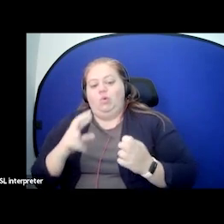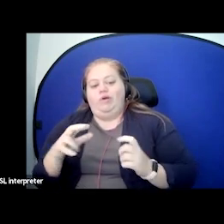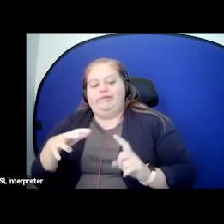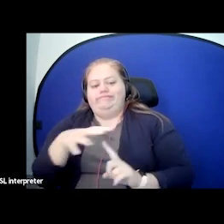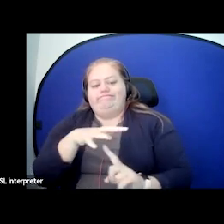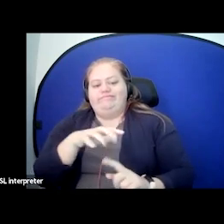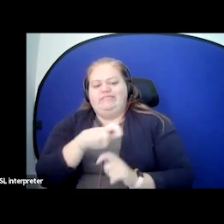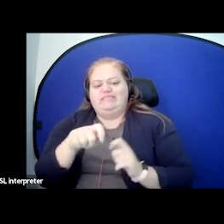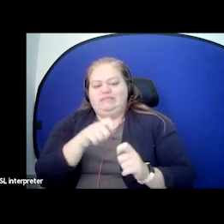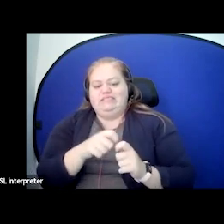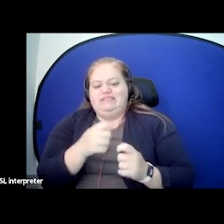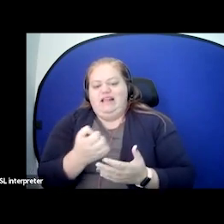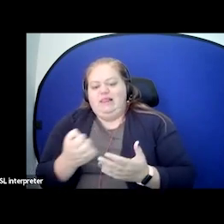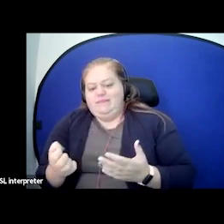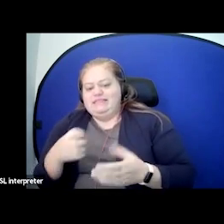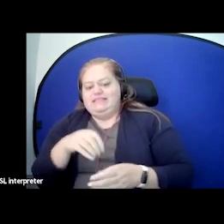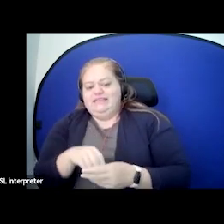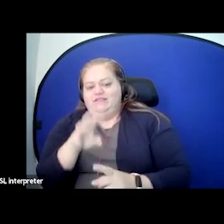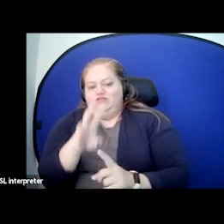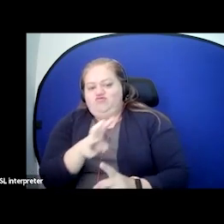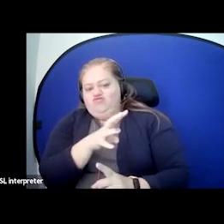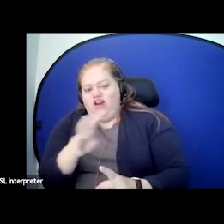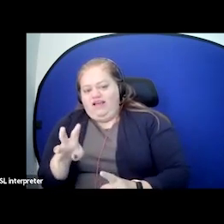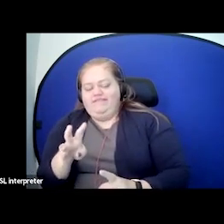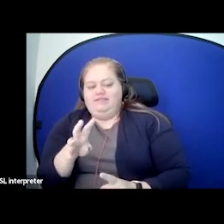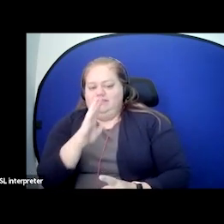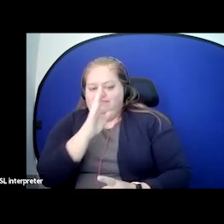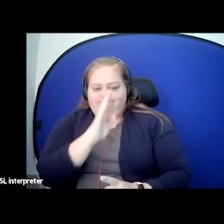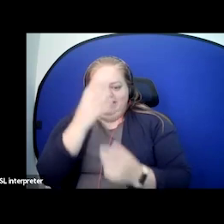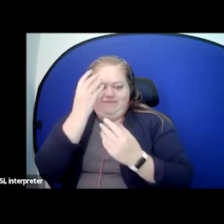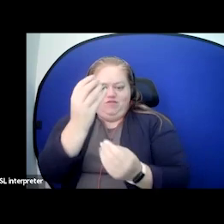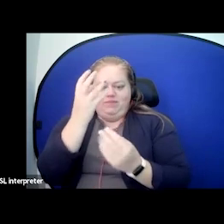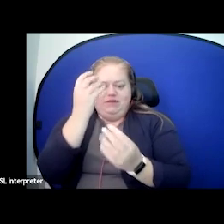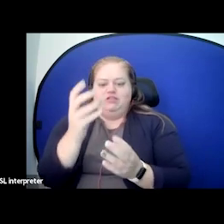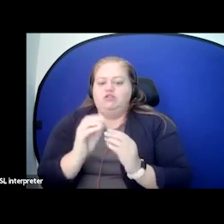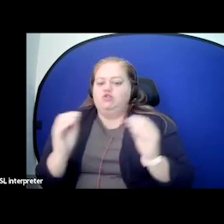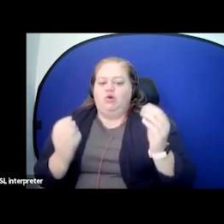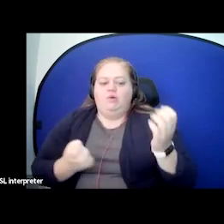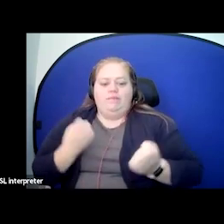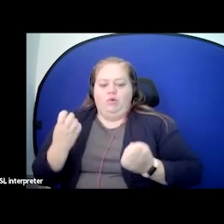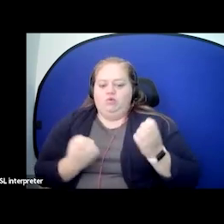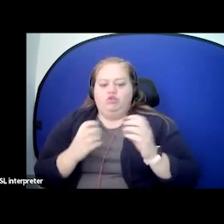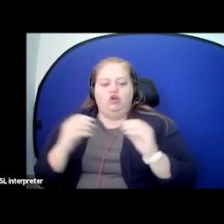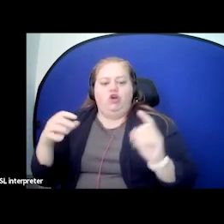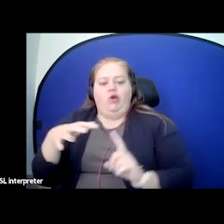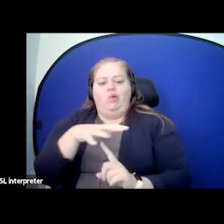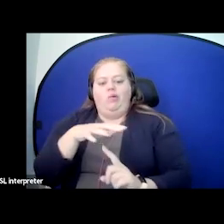that the graph is strictly informational. It doesn't convey any emotional or atmospheric elements.